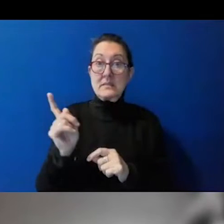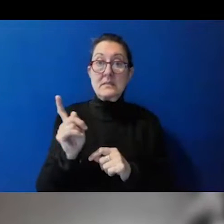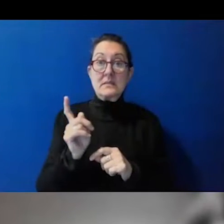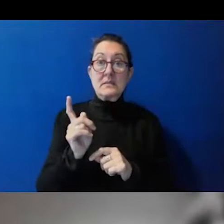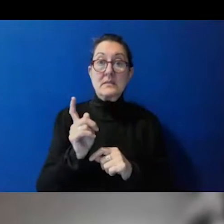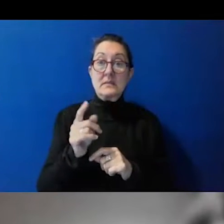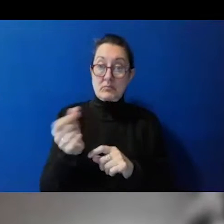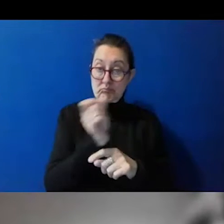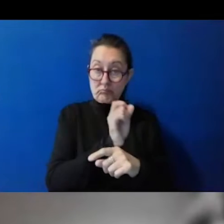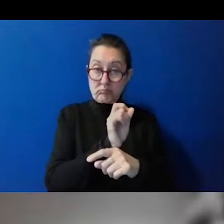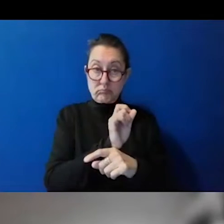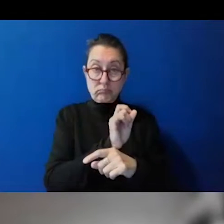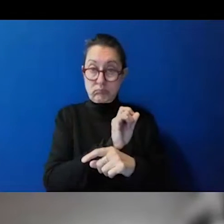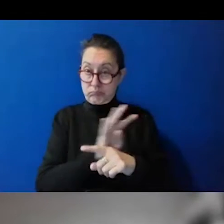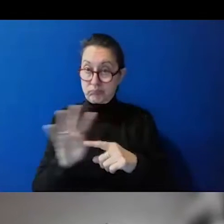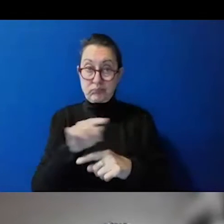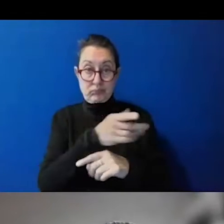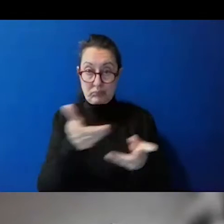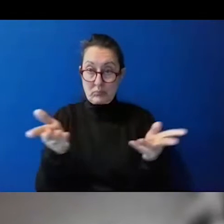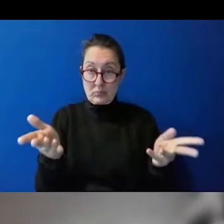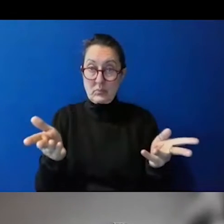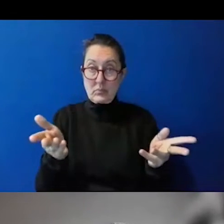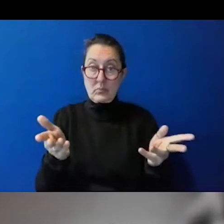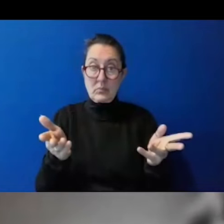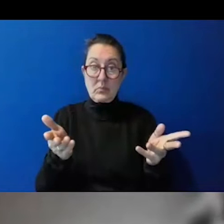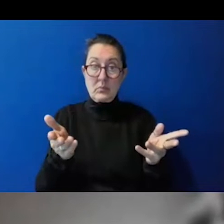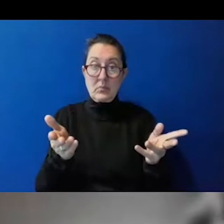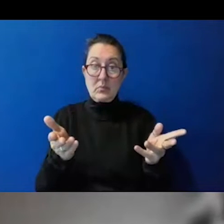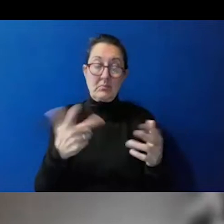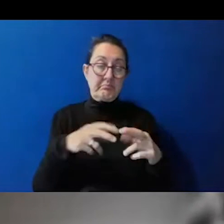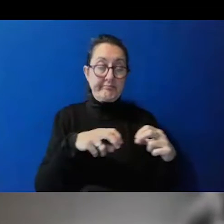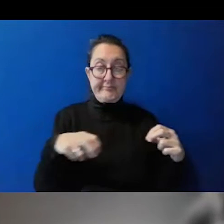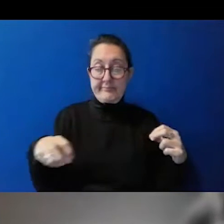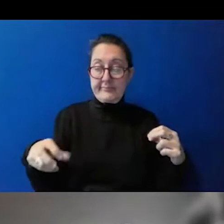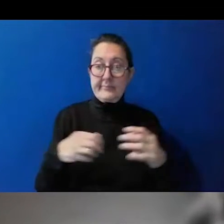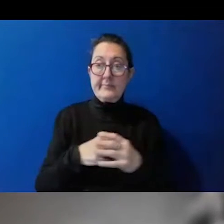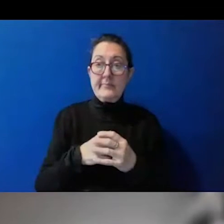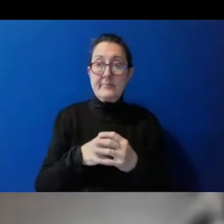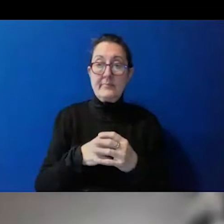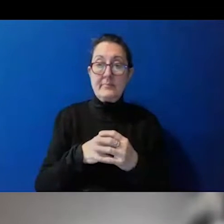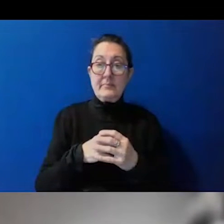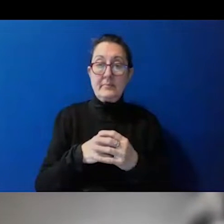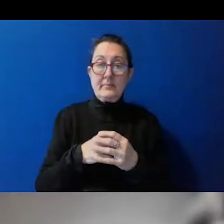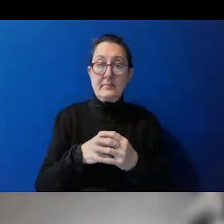to um everyone listening to like I said at the beginning don't be shy ask any kind of questions